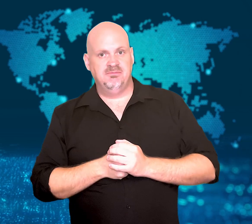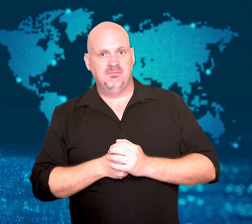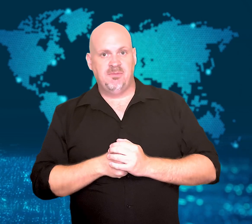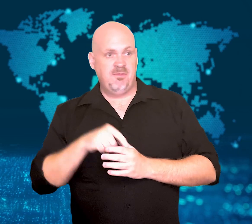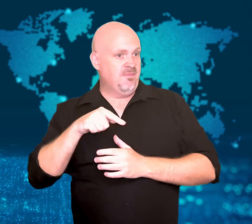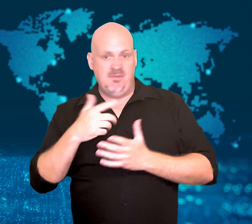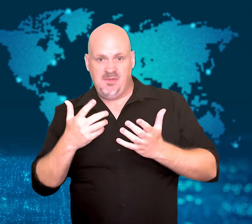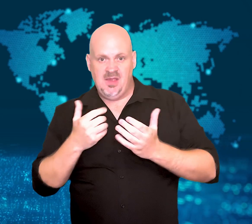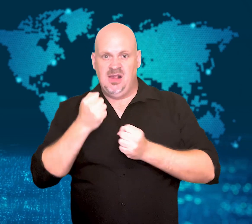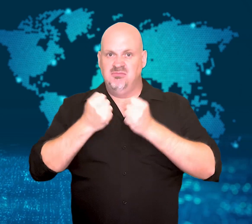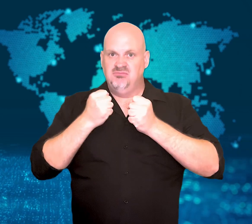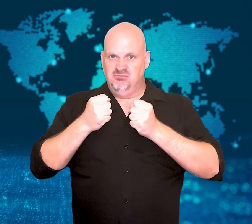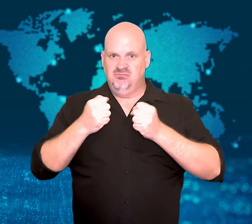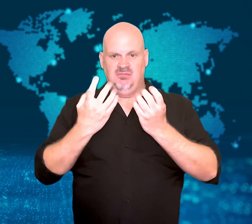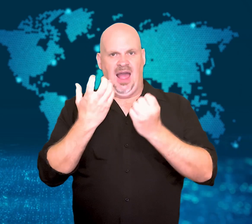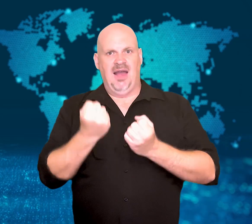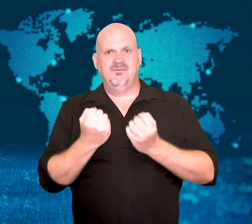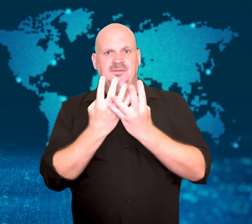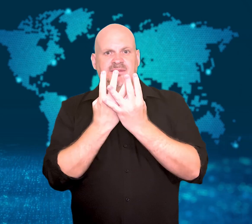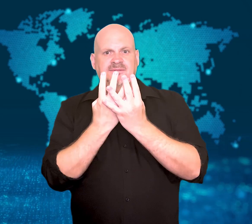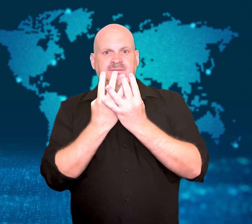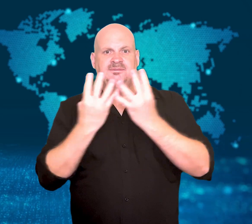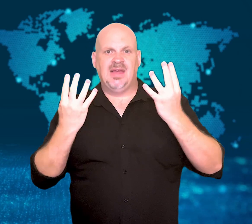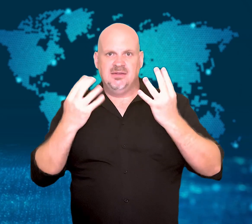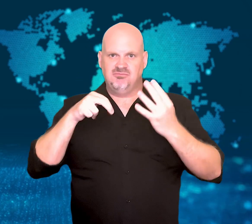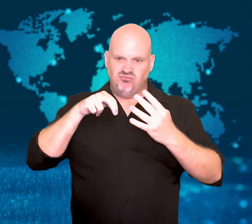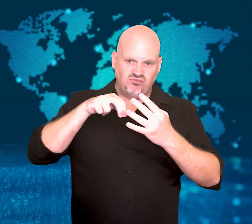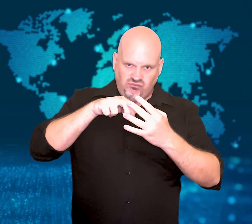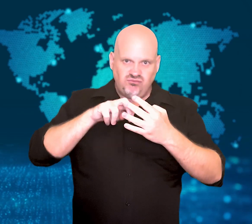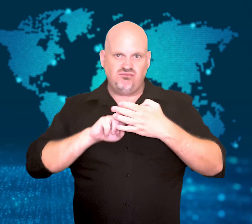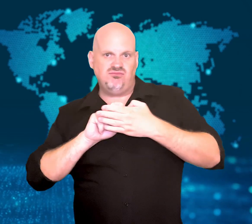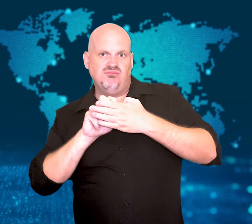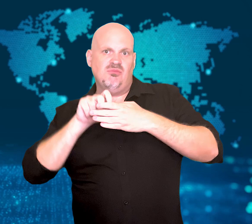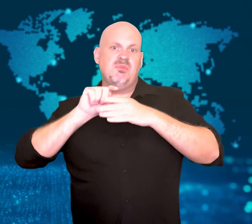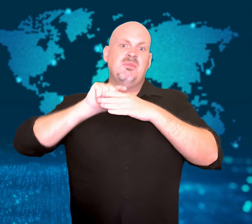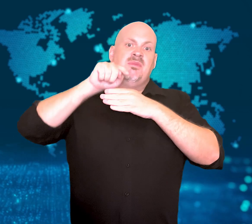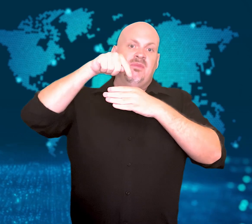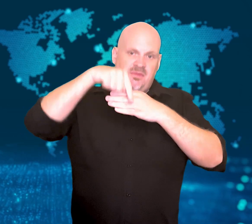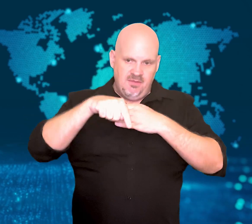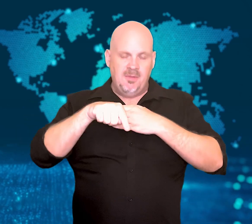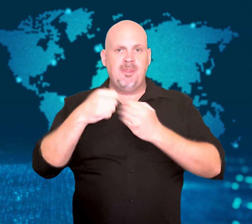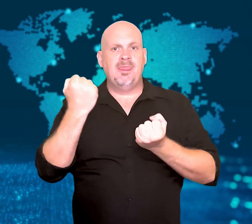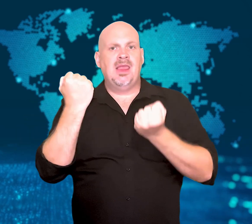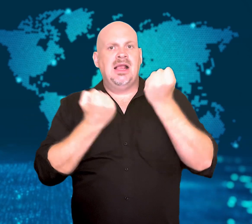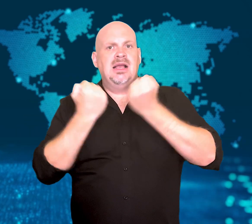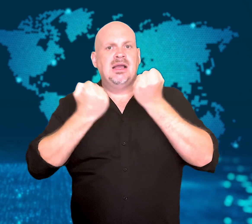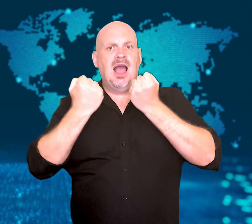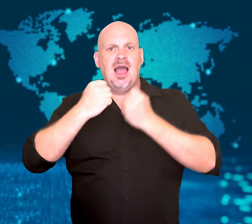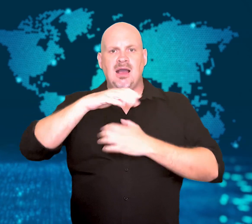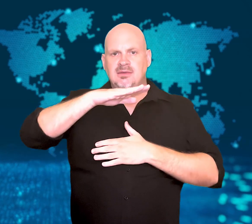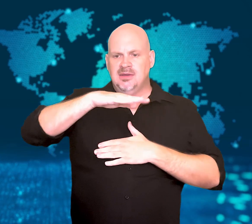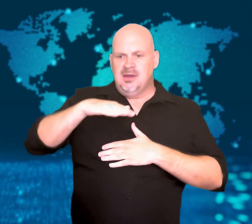his vehicle from a nearby funeral home.